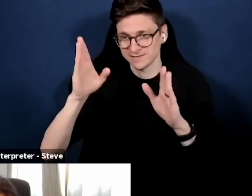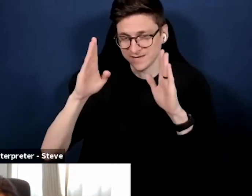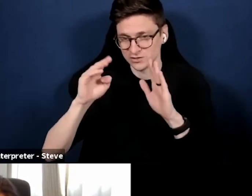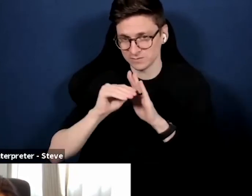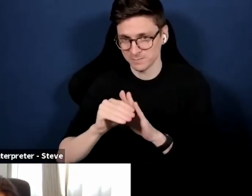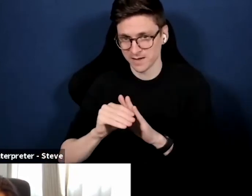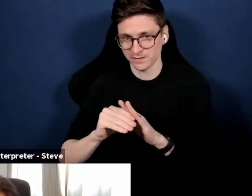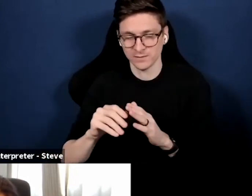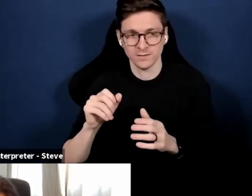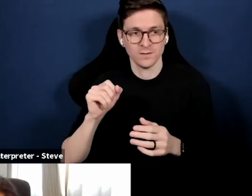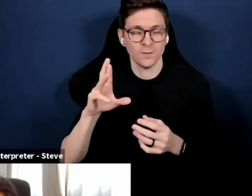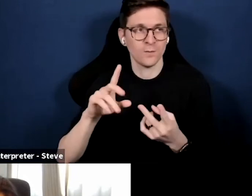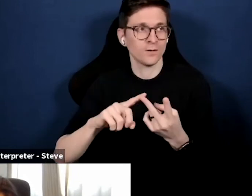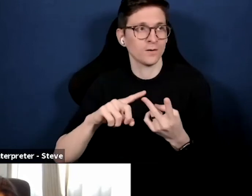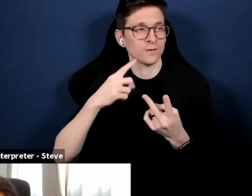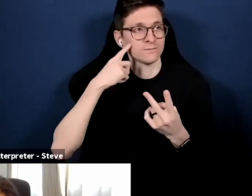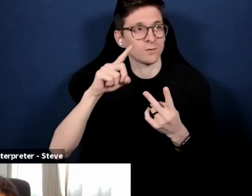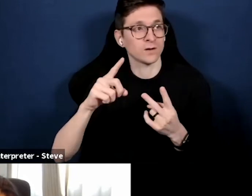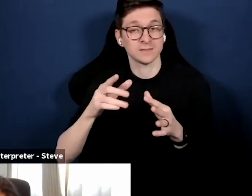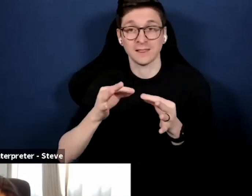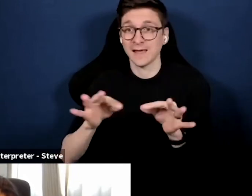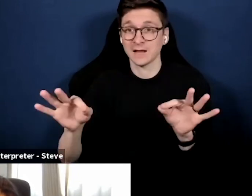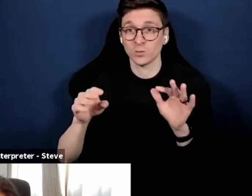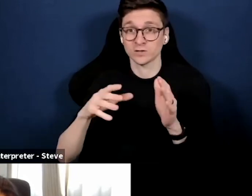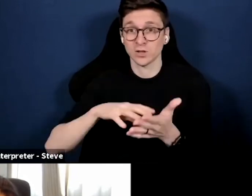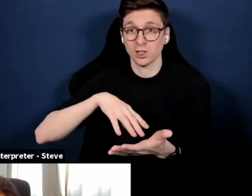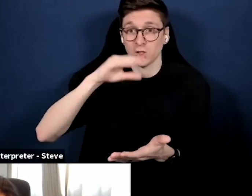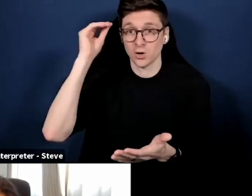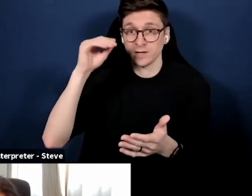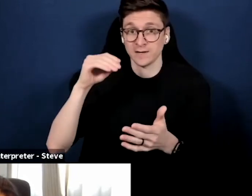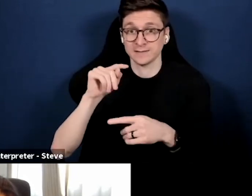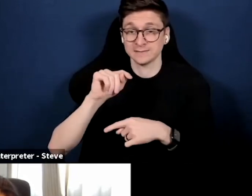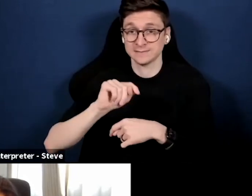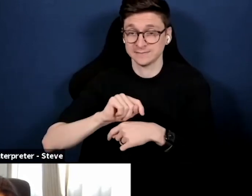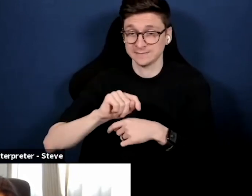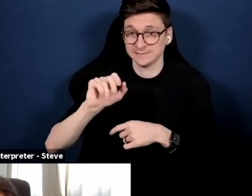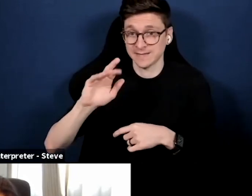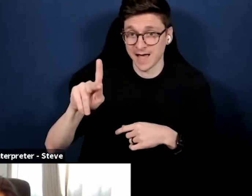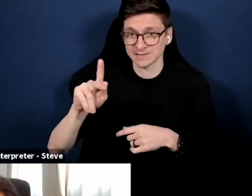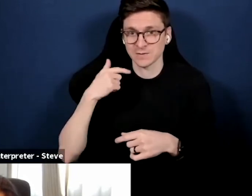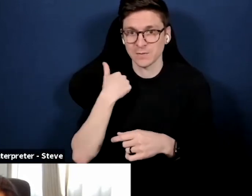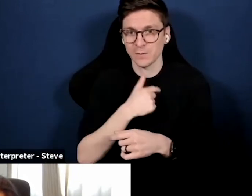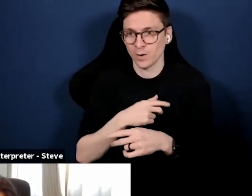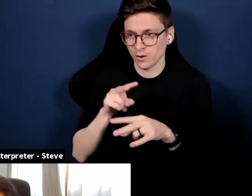learning task what we're actually looking at is is the way that the the caregivers teach language so